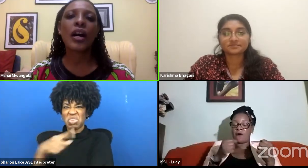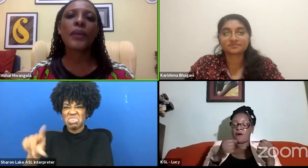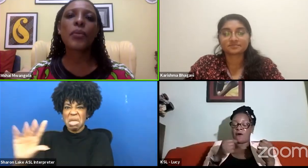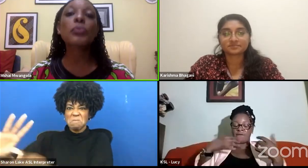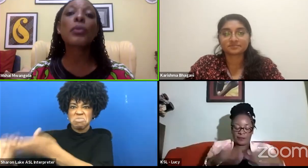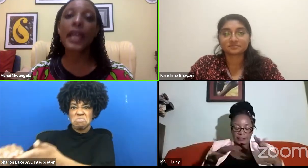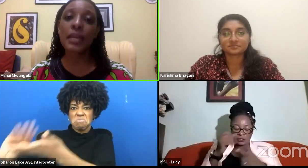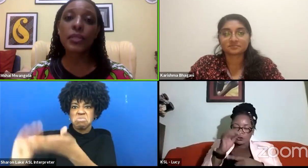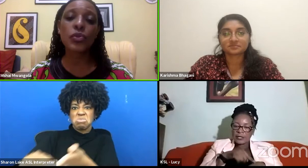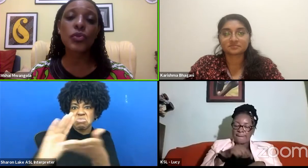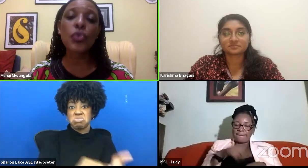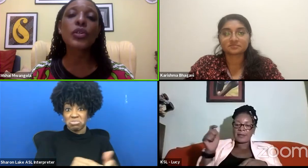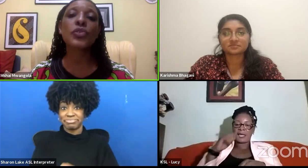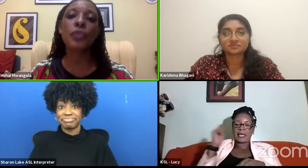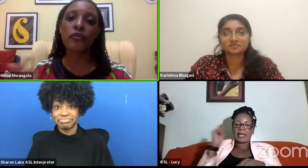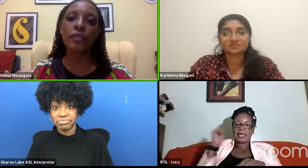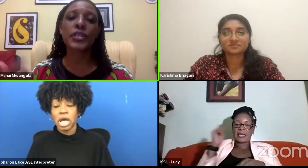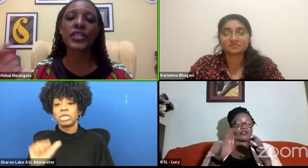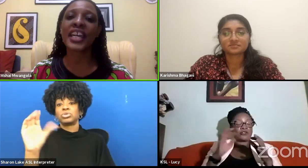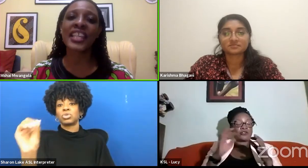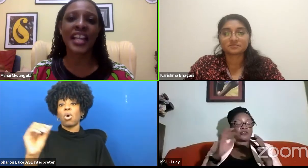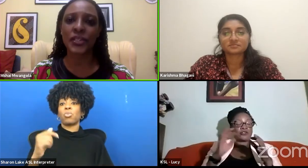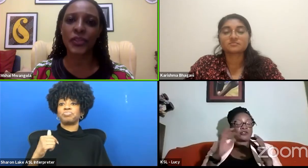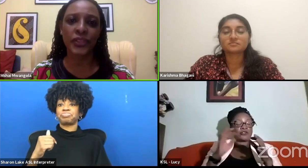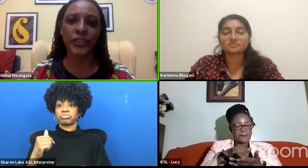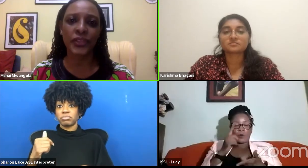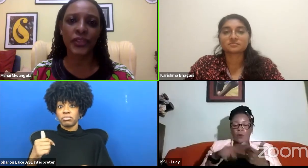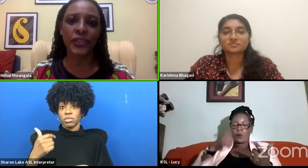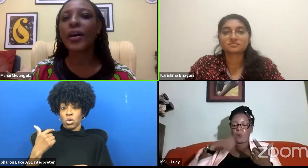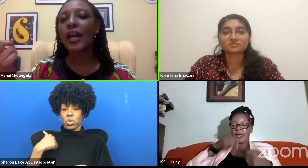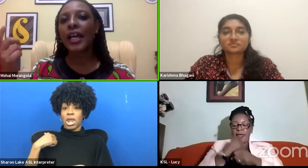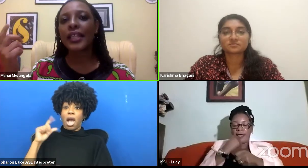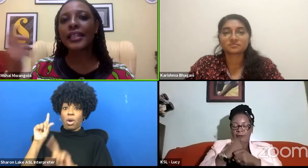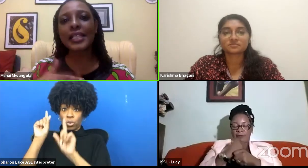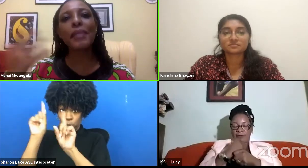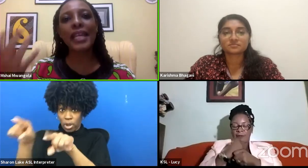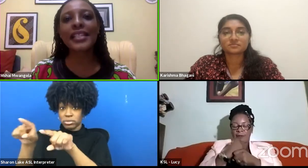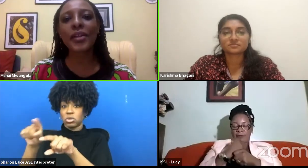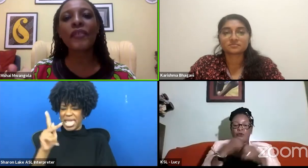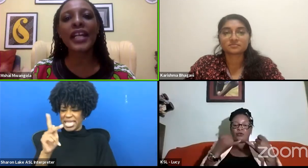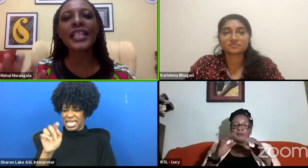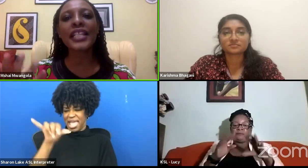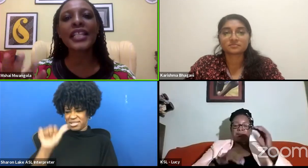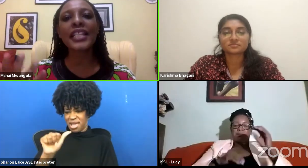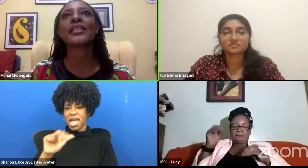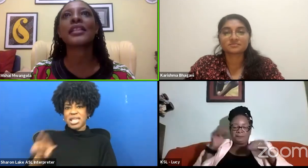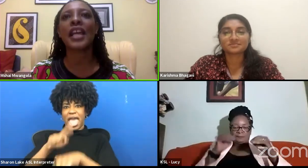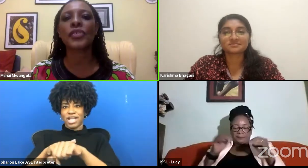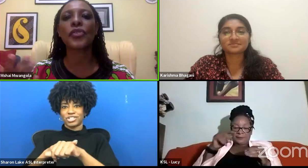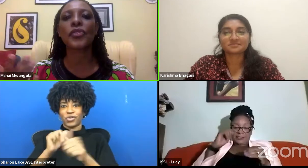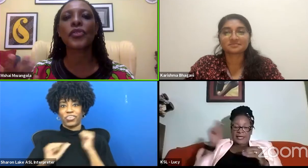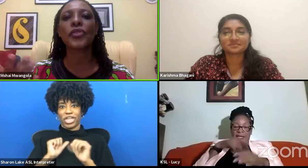what we were able to do was to refurbish the Kenyan National Theatre, this makes, if I tell you that the national theater